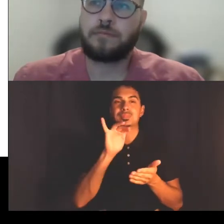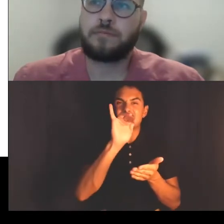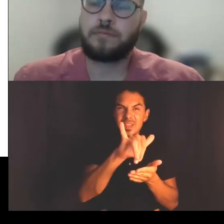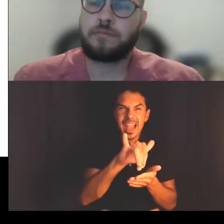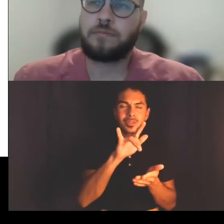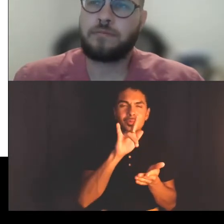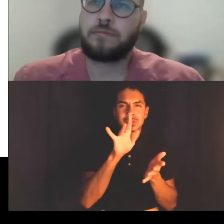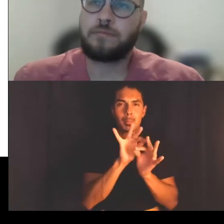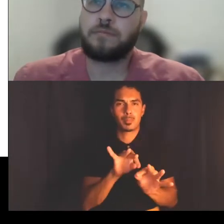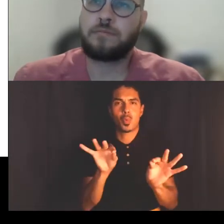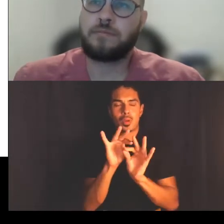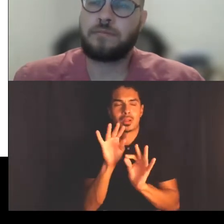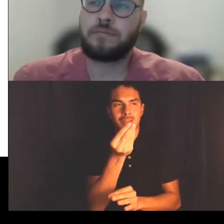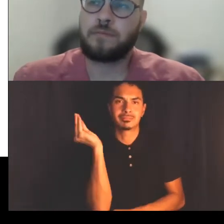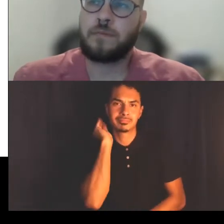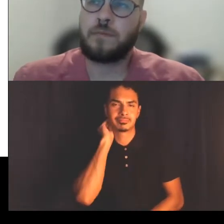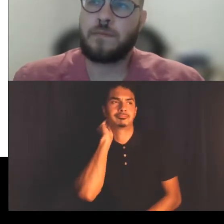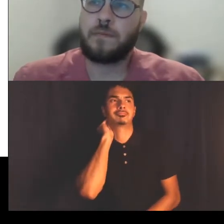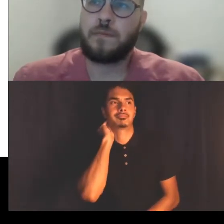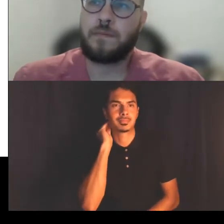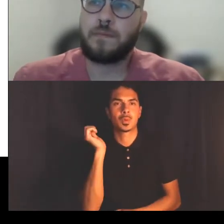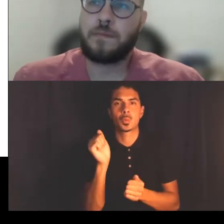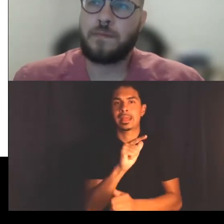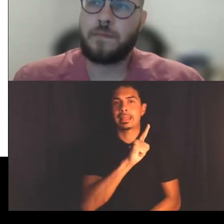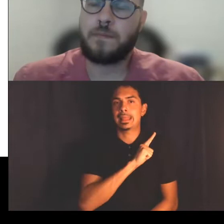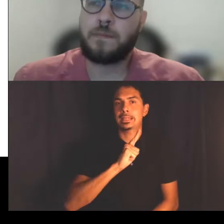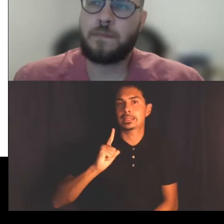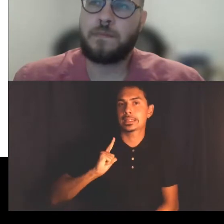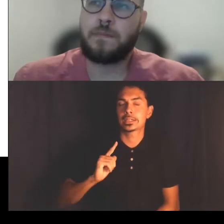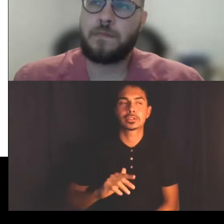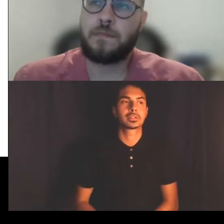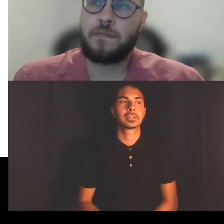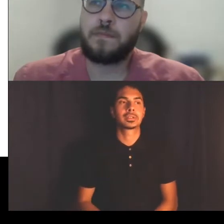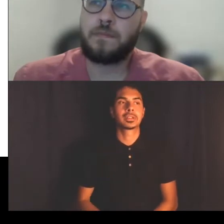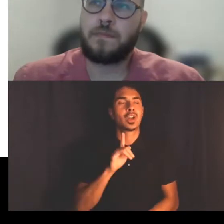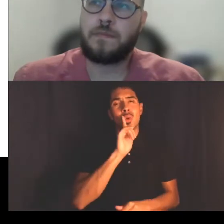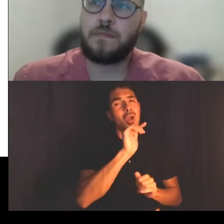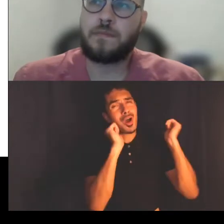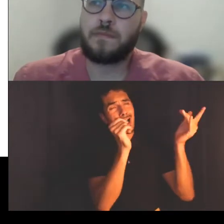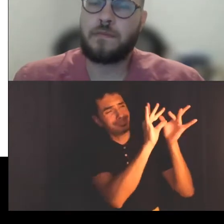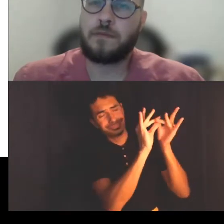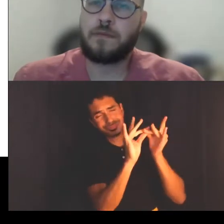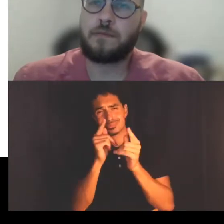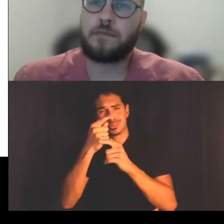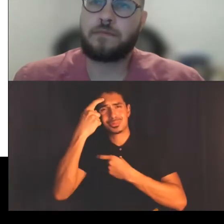legislation, trauma, and their care, are all things that people are talking about.